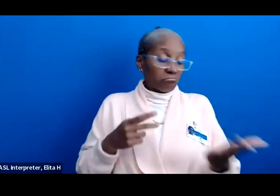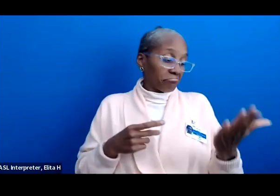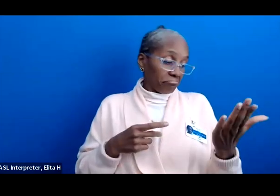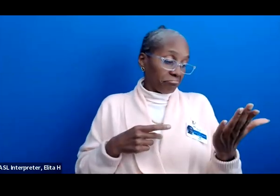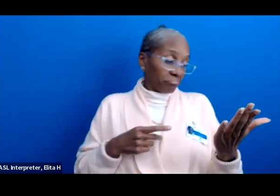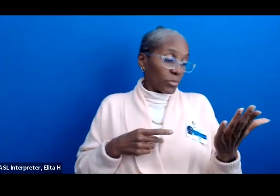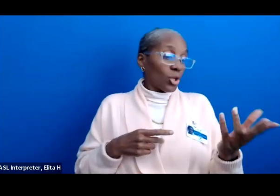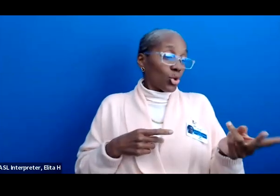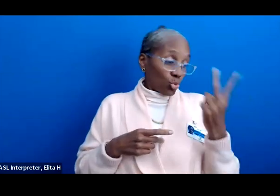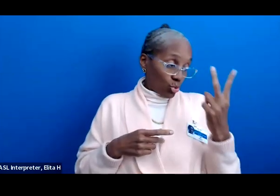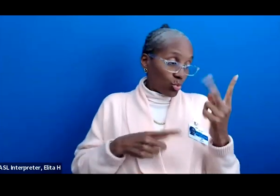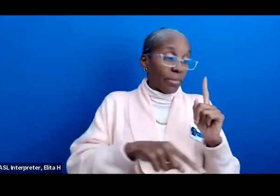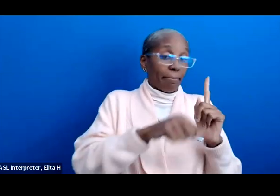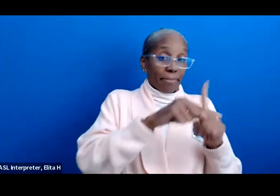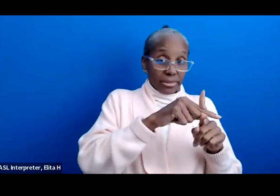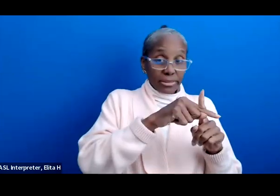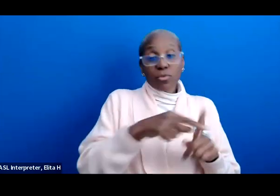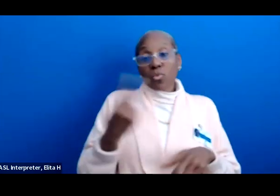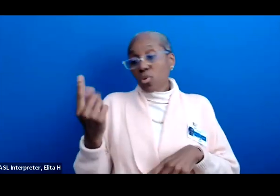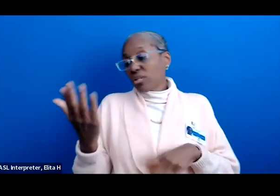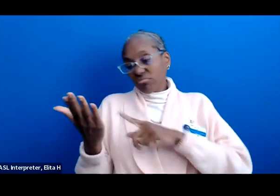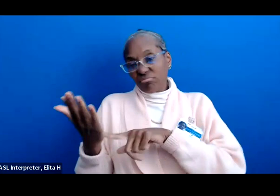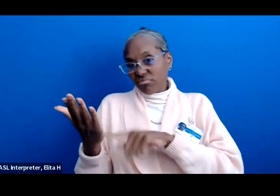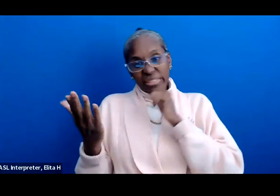Two of them were very positive and one of them was not so positive.